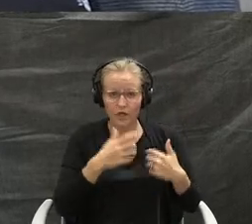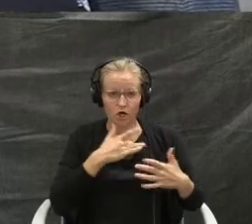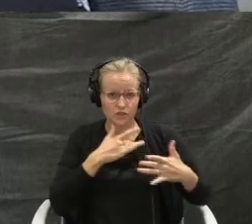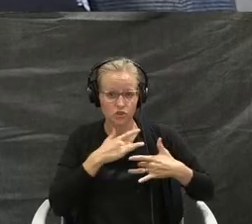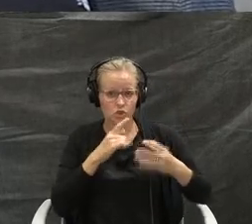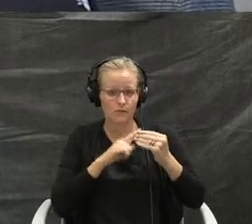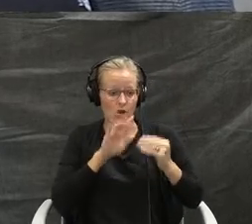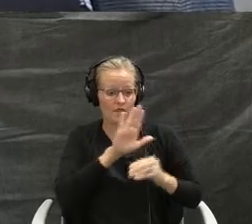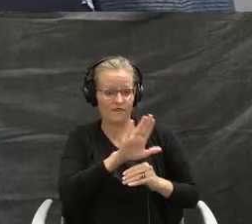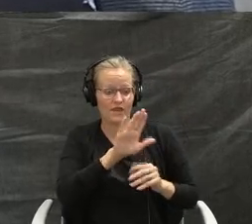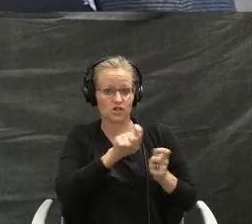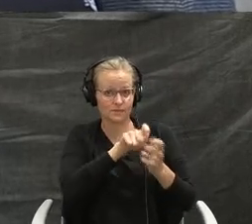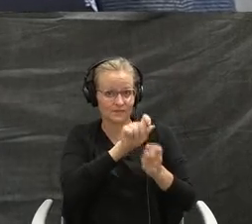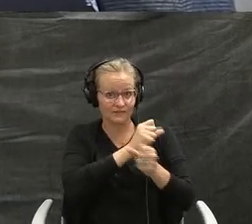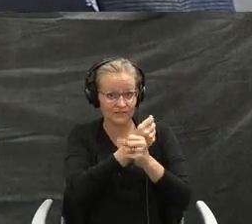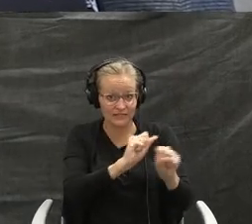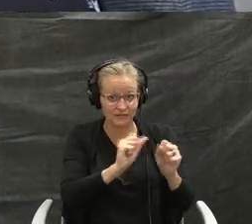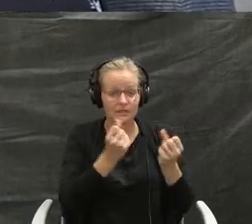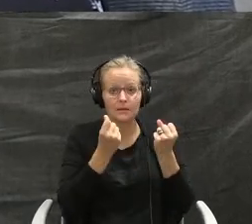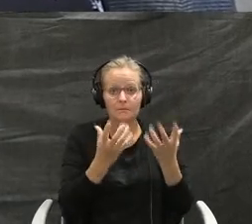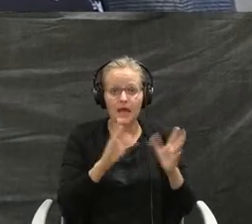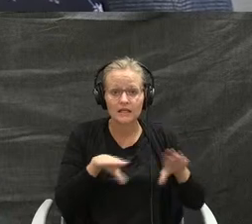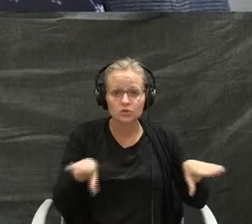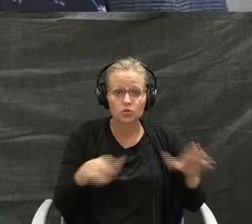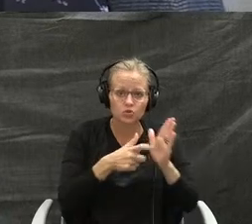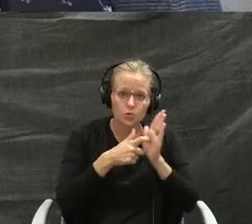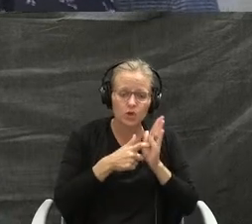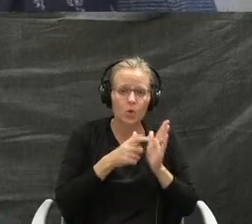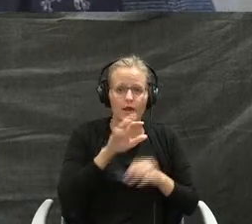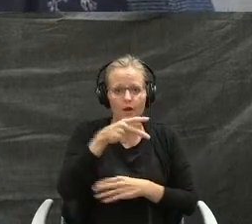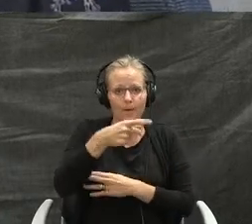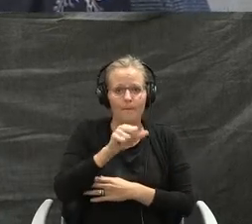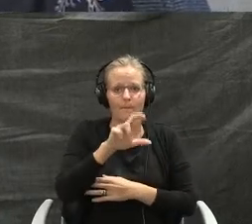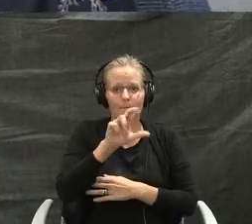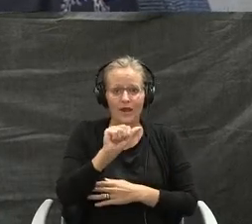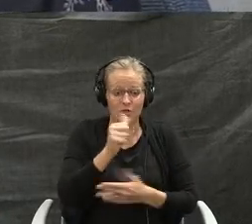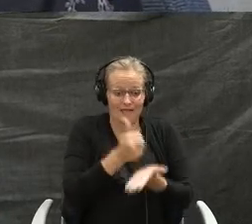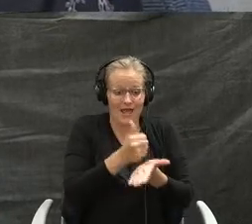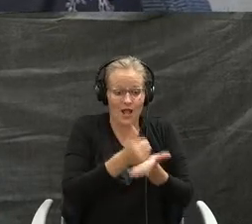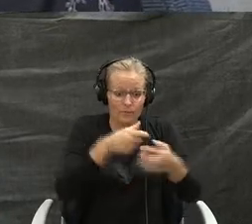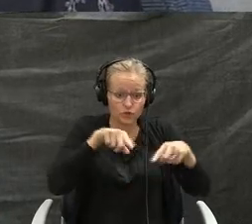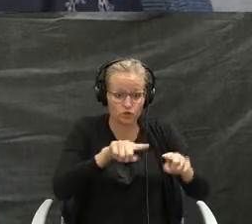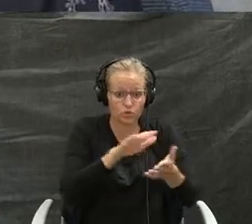school. What is the plan to keep pair as socially distanced and still be effective?